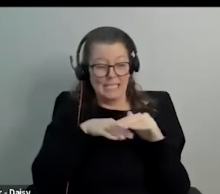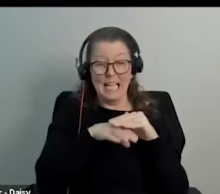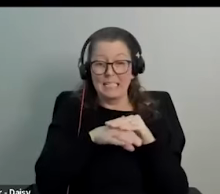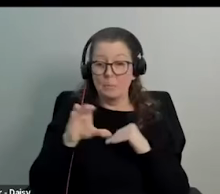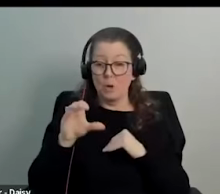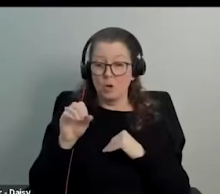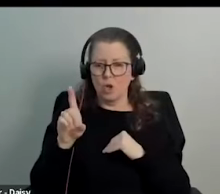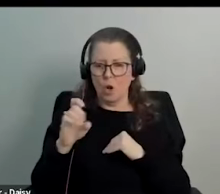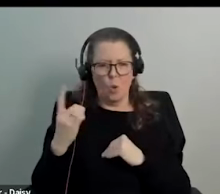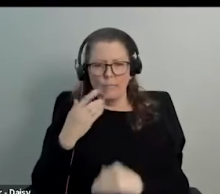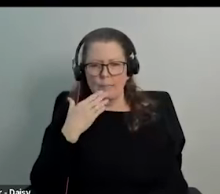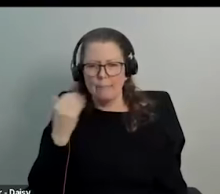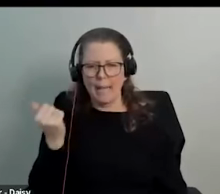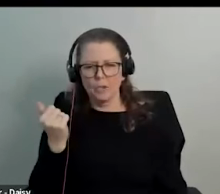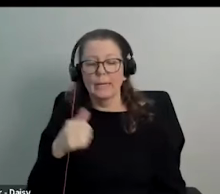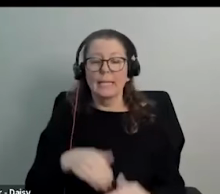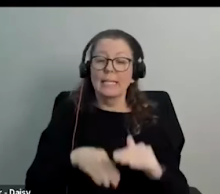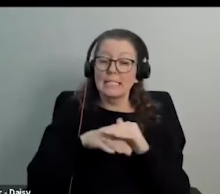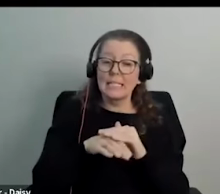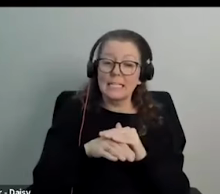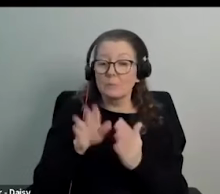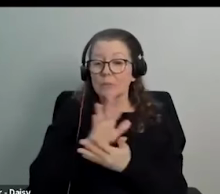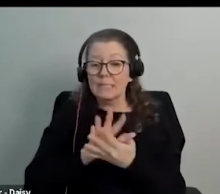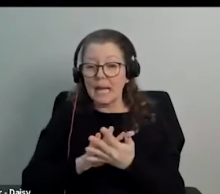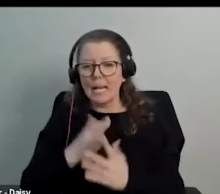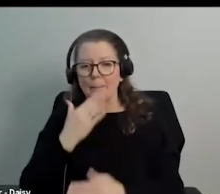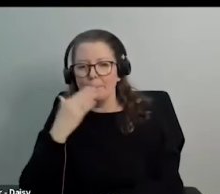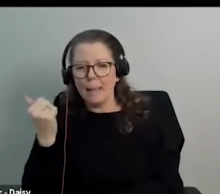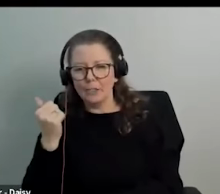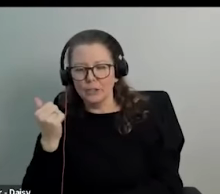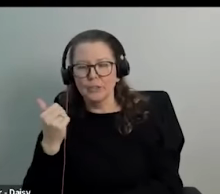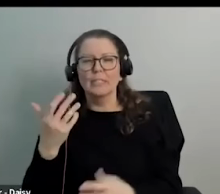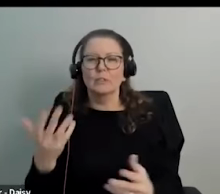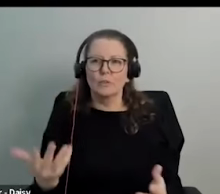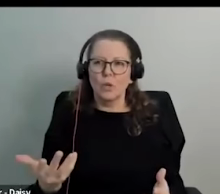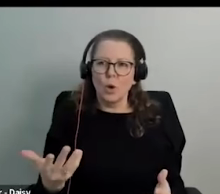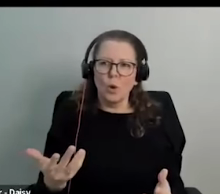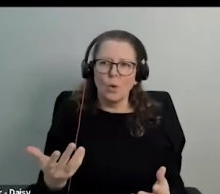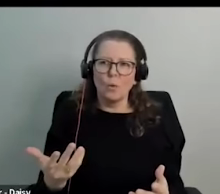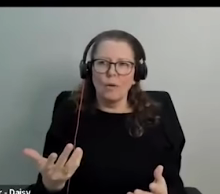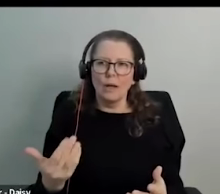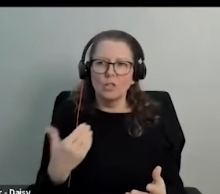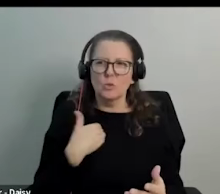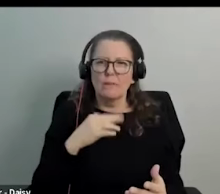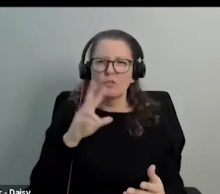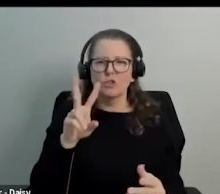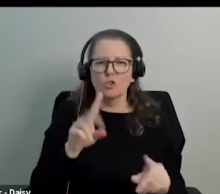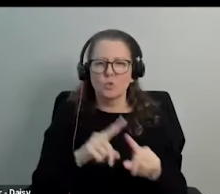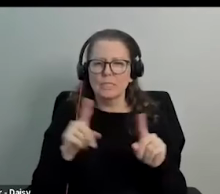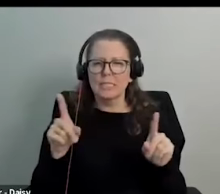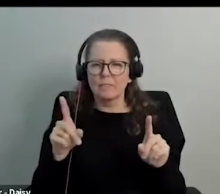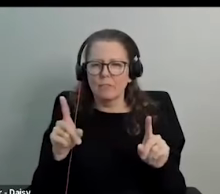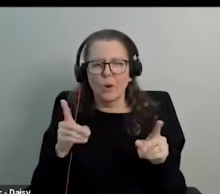accessible design is better design. So there's kind of two ways to look at impacting.